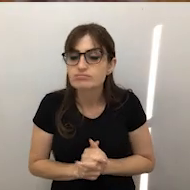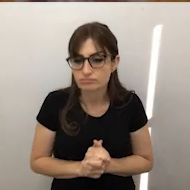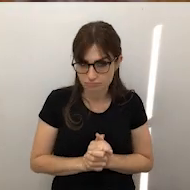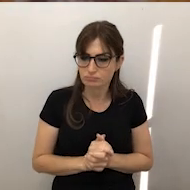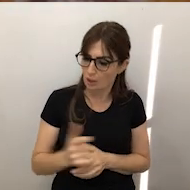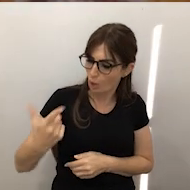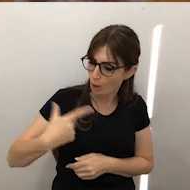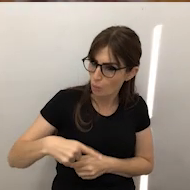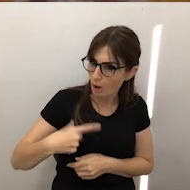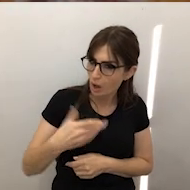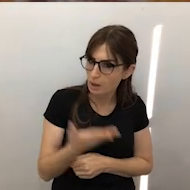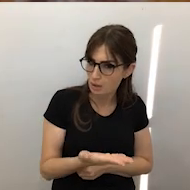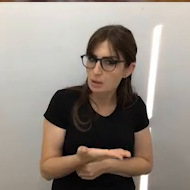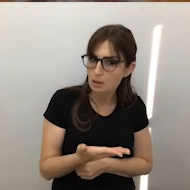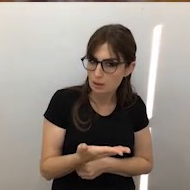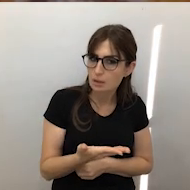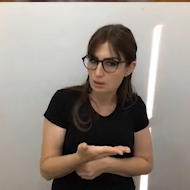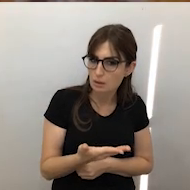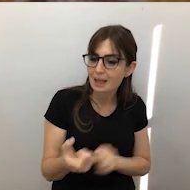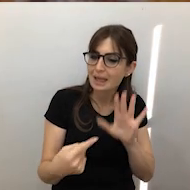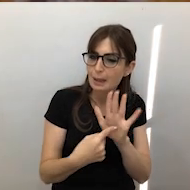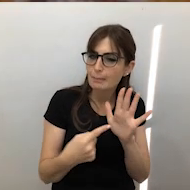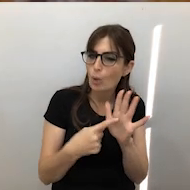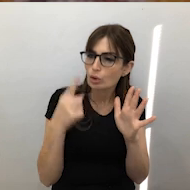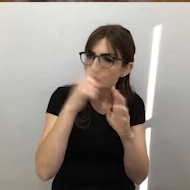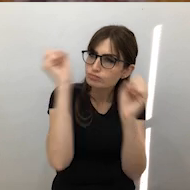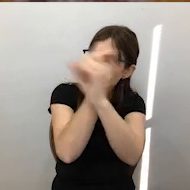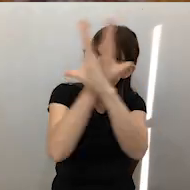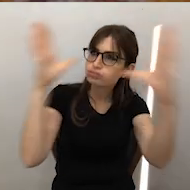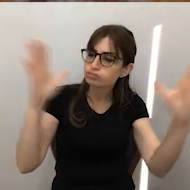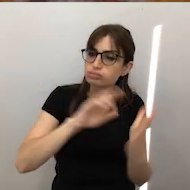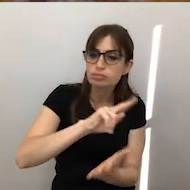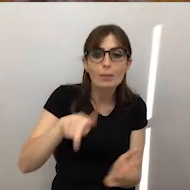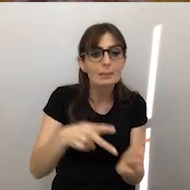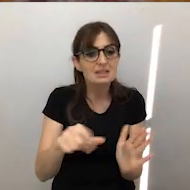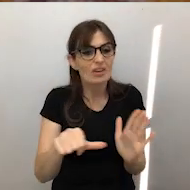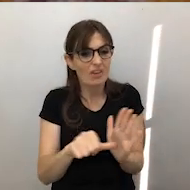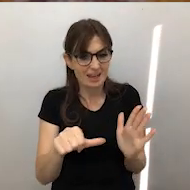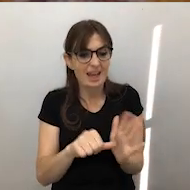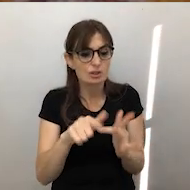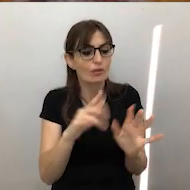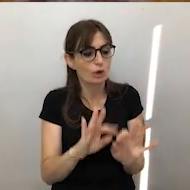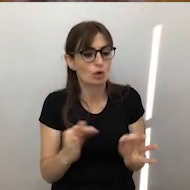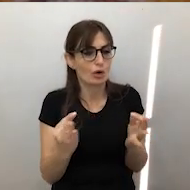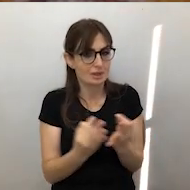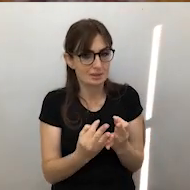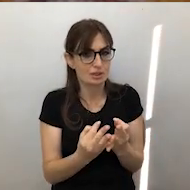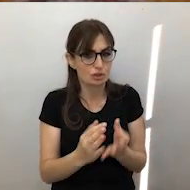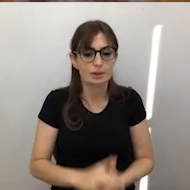And what is the purpose of a balance sheet? A balance sheet is a snapshot of the financial position of the organisation at a point in time.